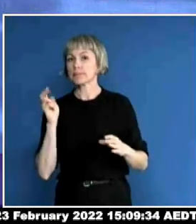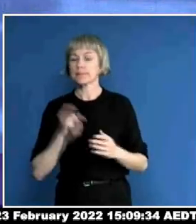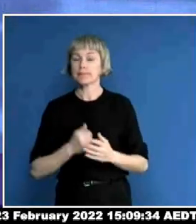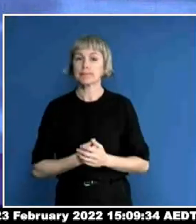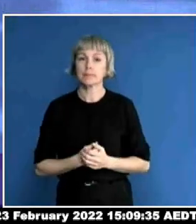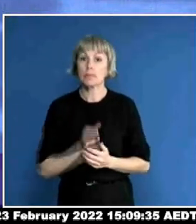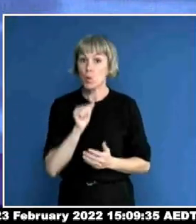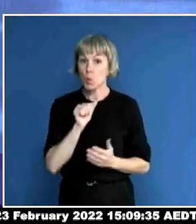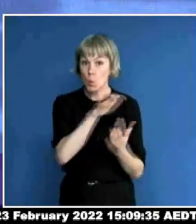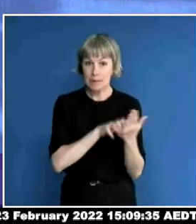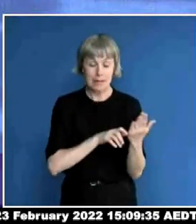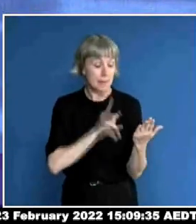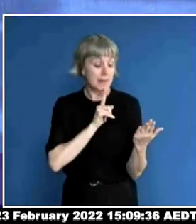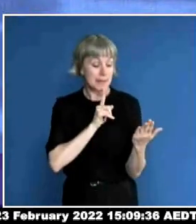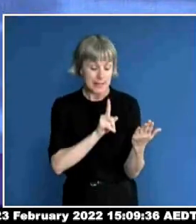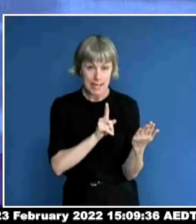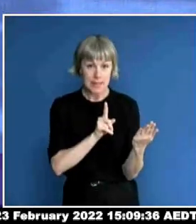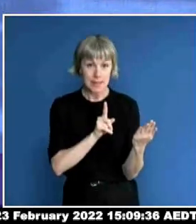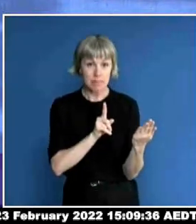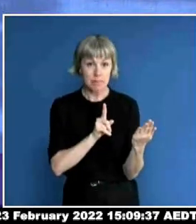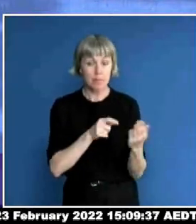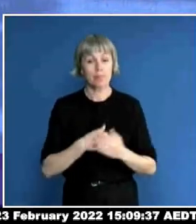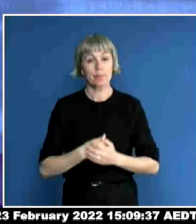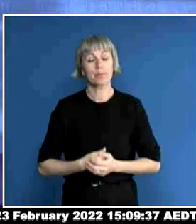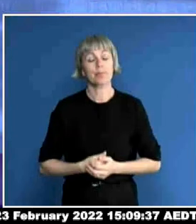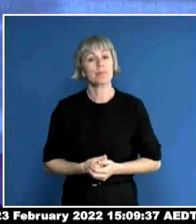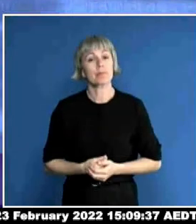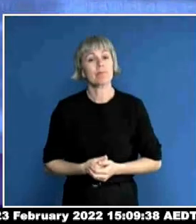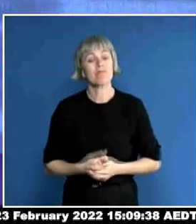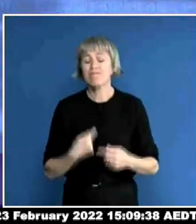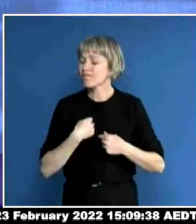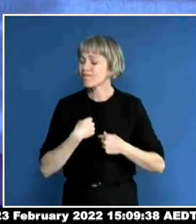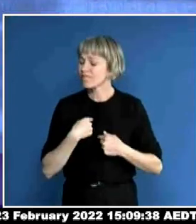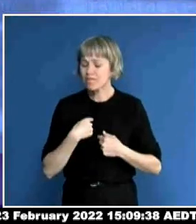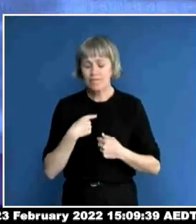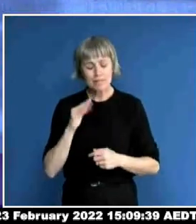"I could not continue working while the issues remained unresolved.